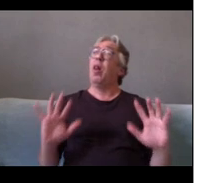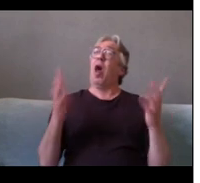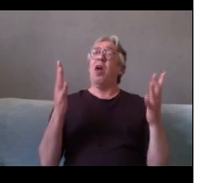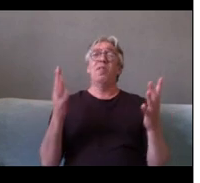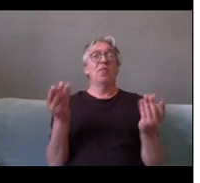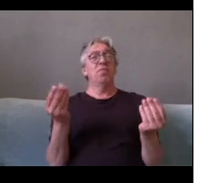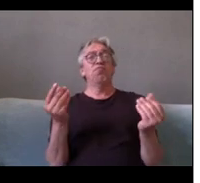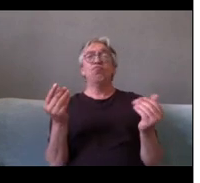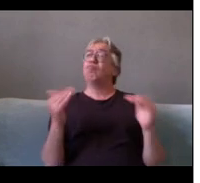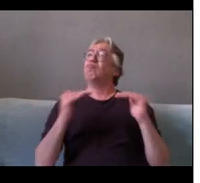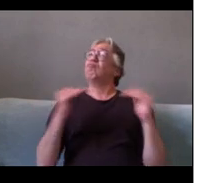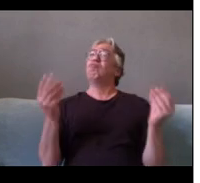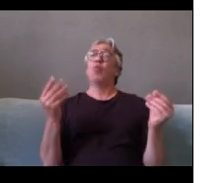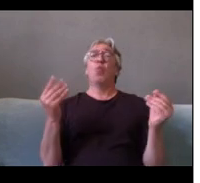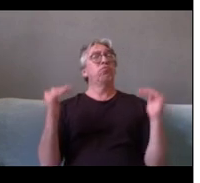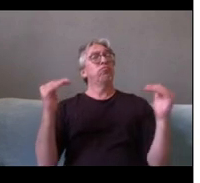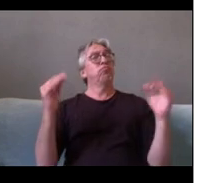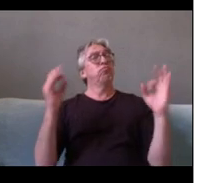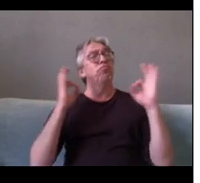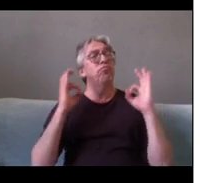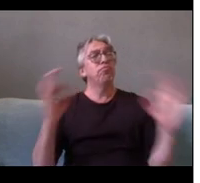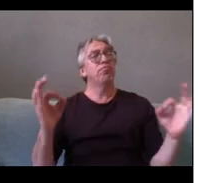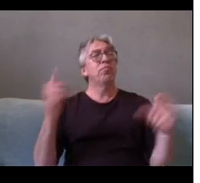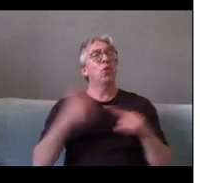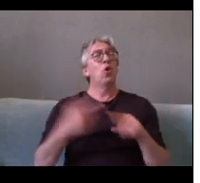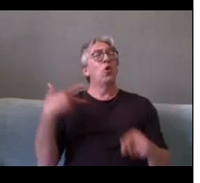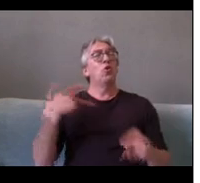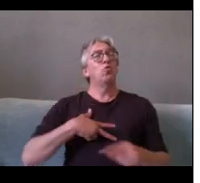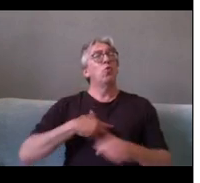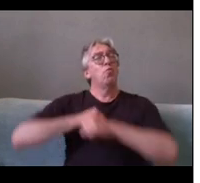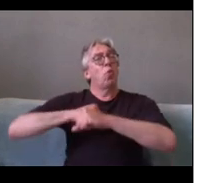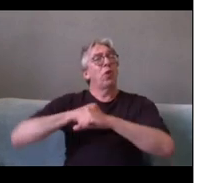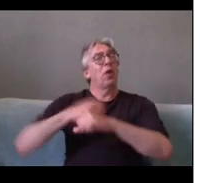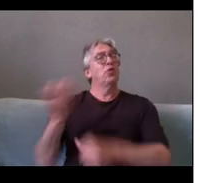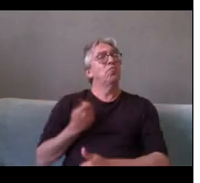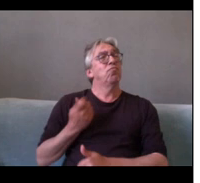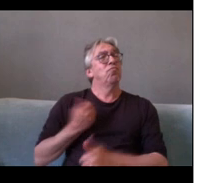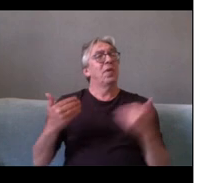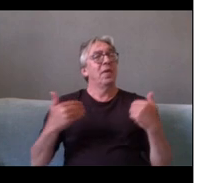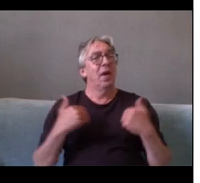And Article 31 of the Convention highlights the need for collection